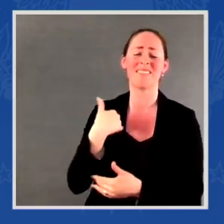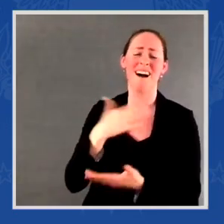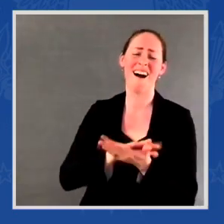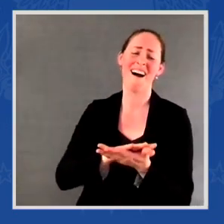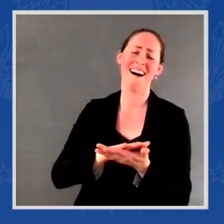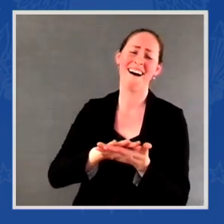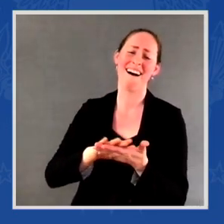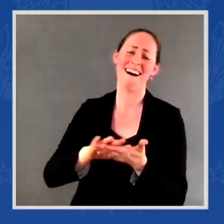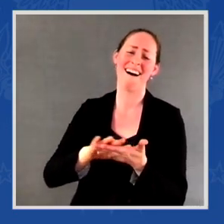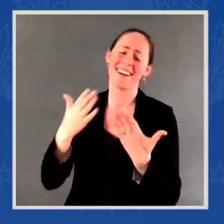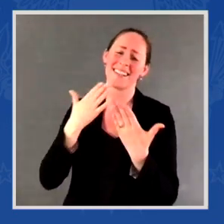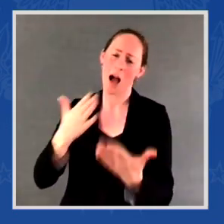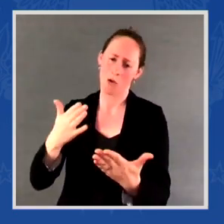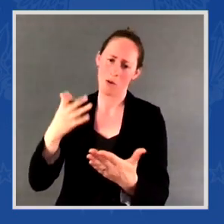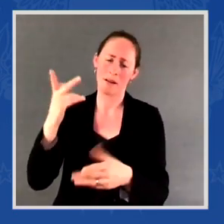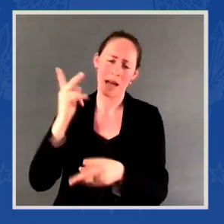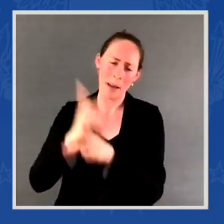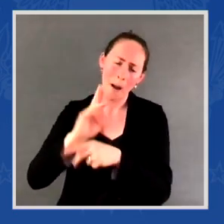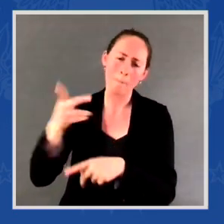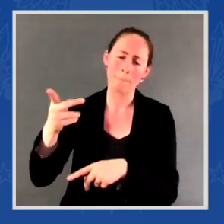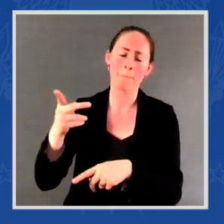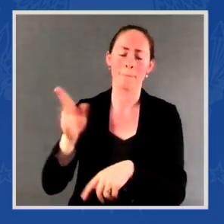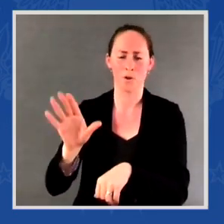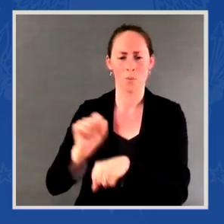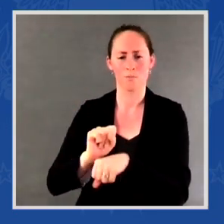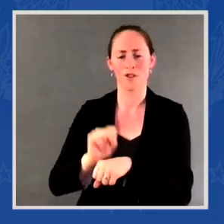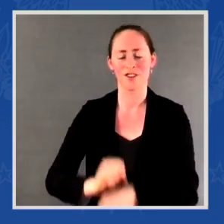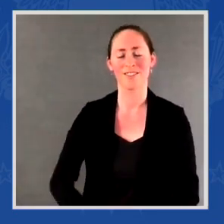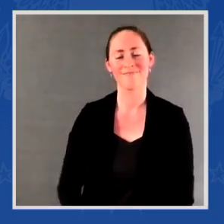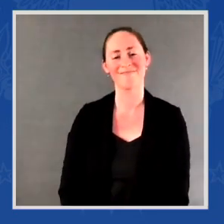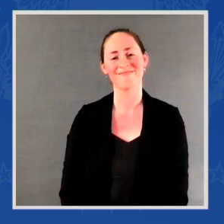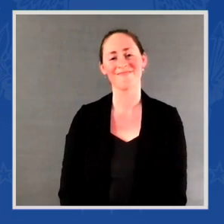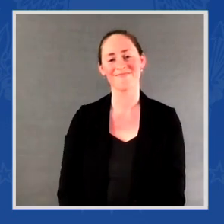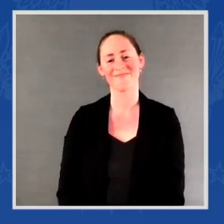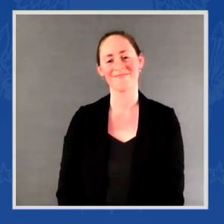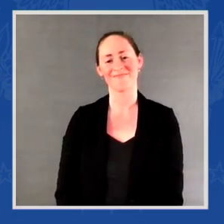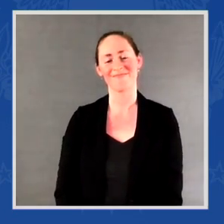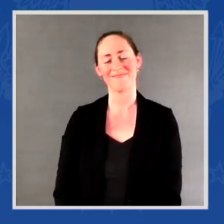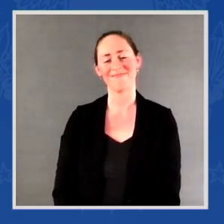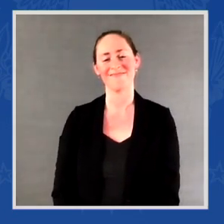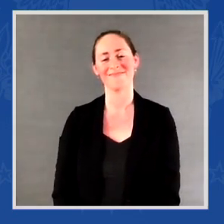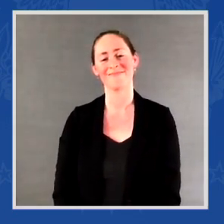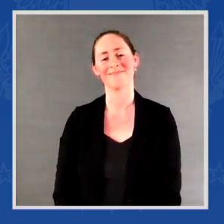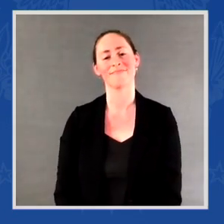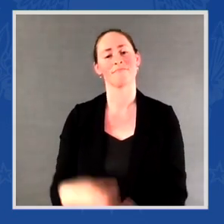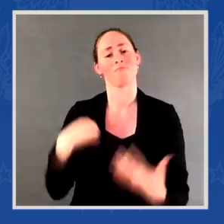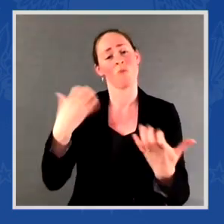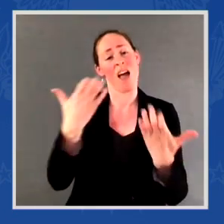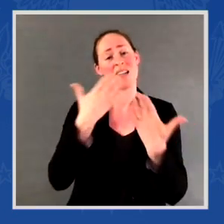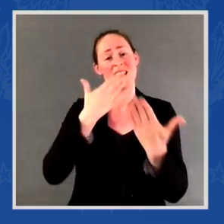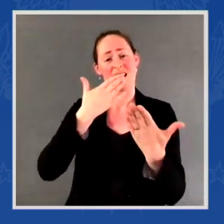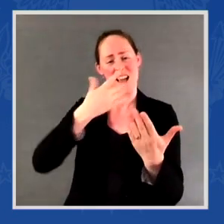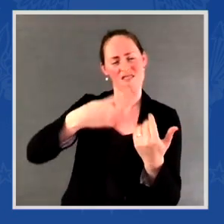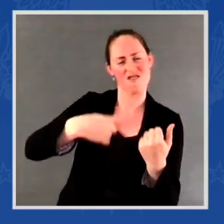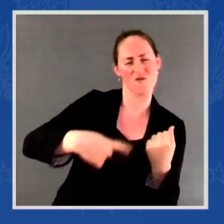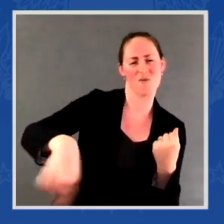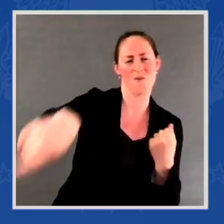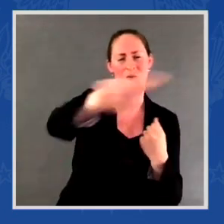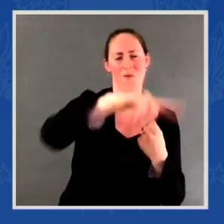You know, I -- I think -- I thank you everyone here at the Green Road Community Center for hosting us.